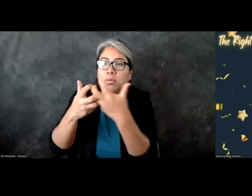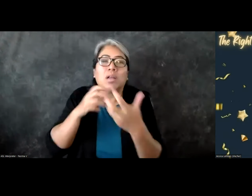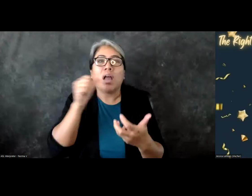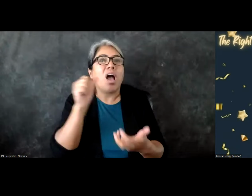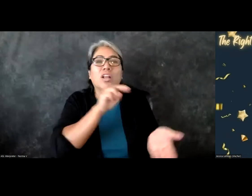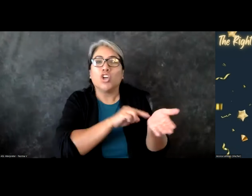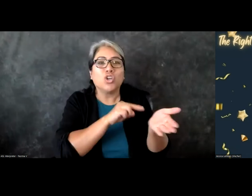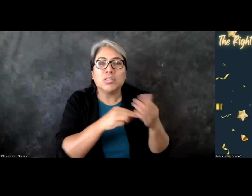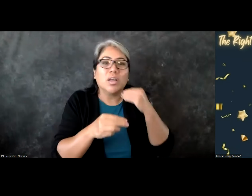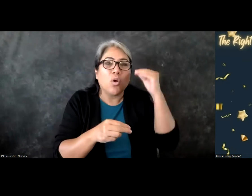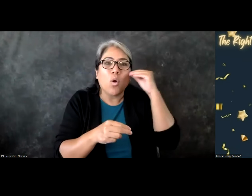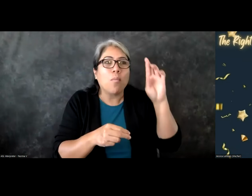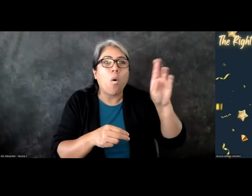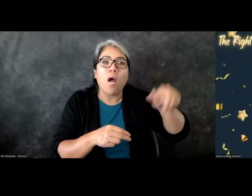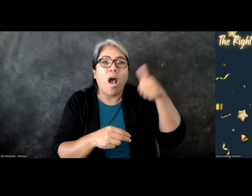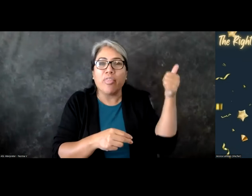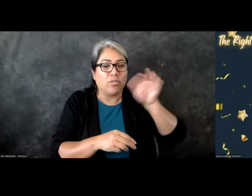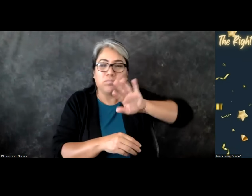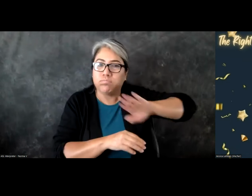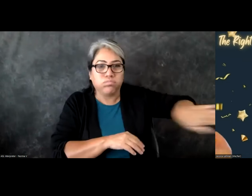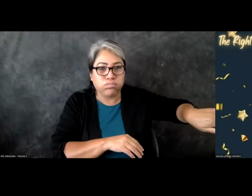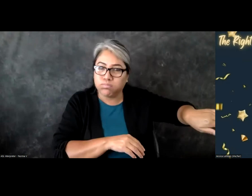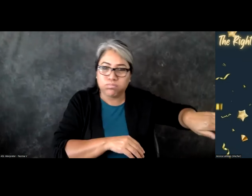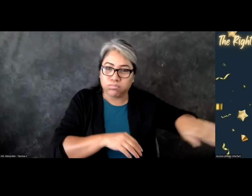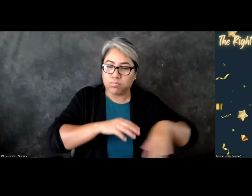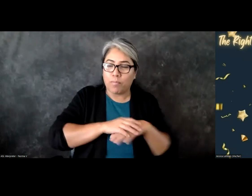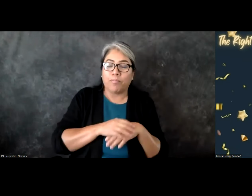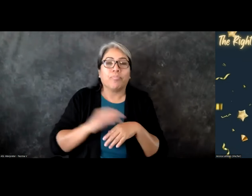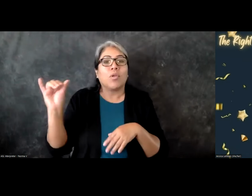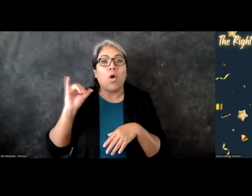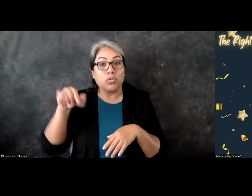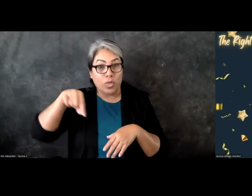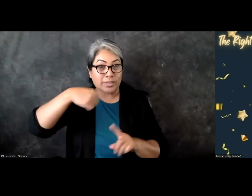that people need to live in their own homes and in the